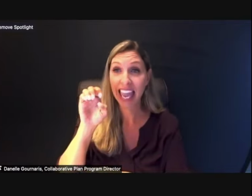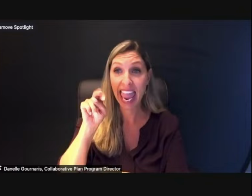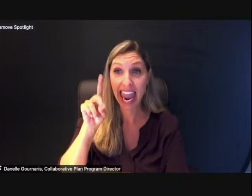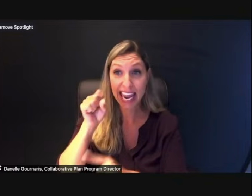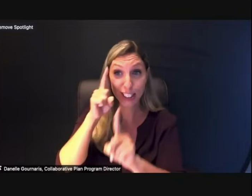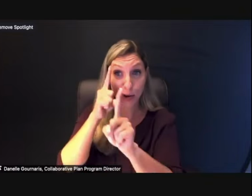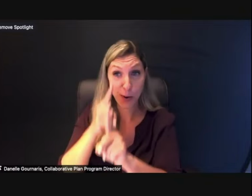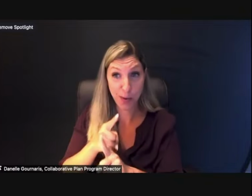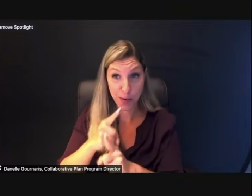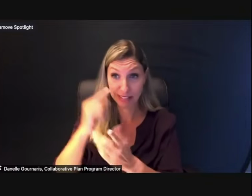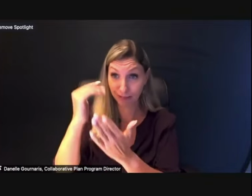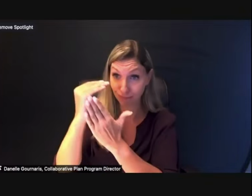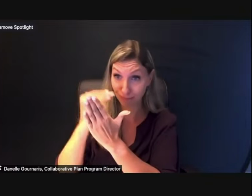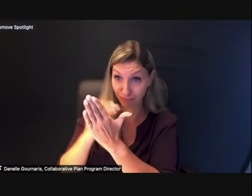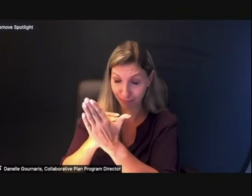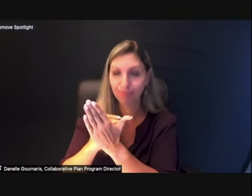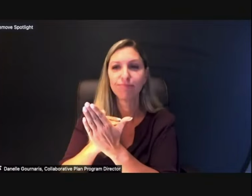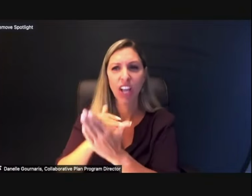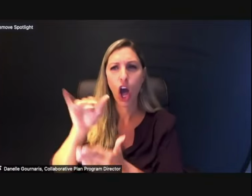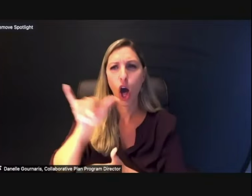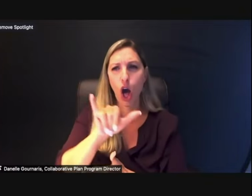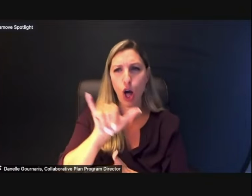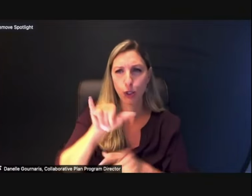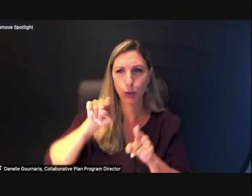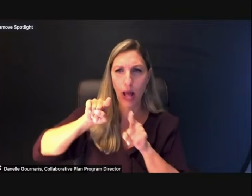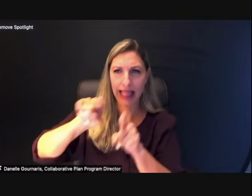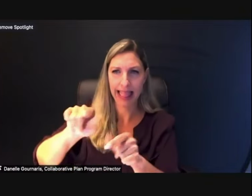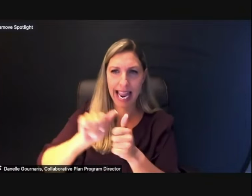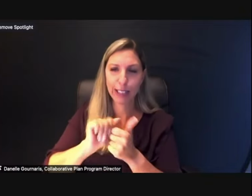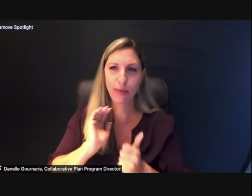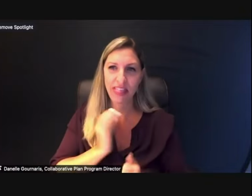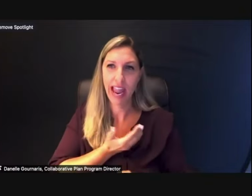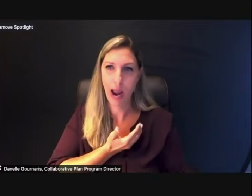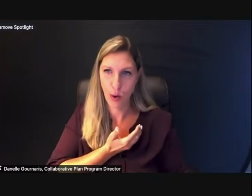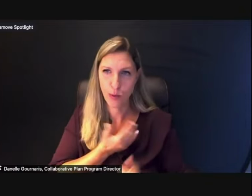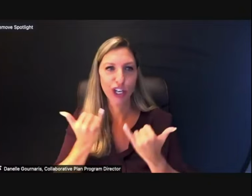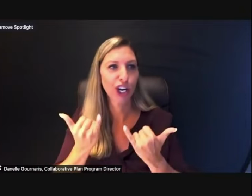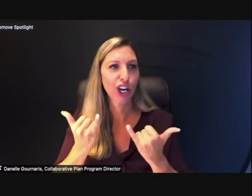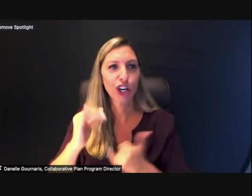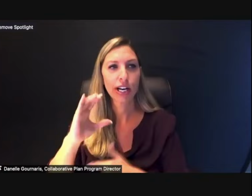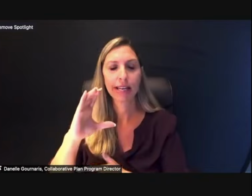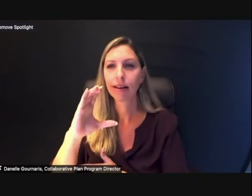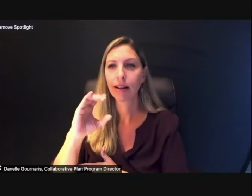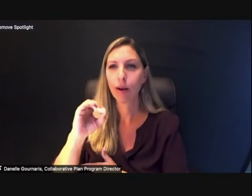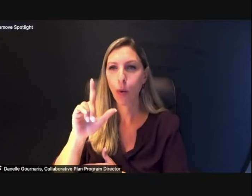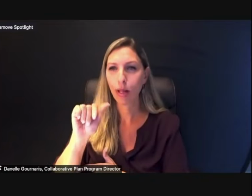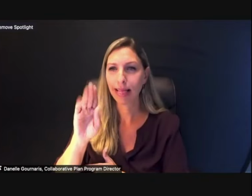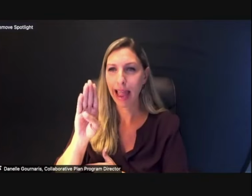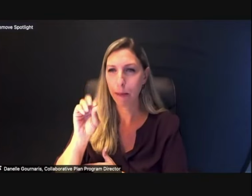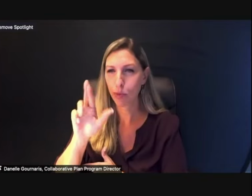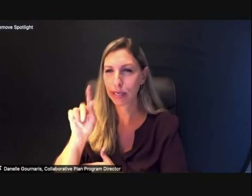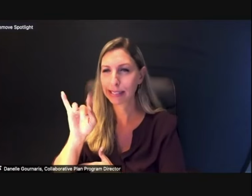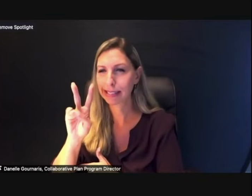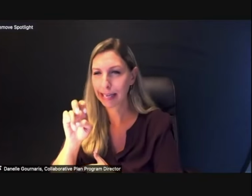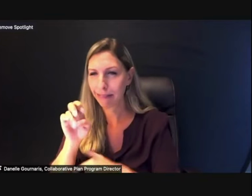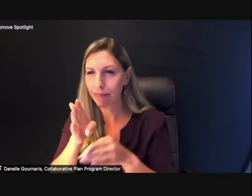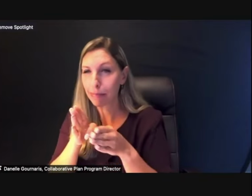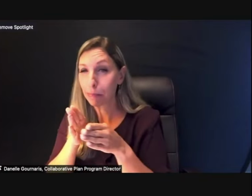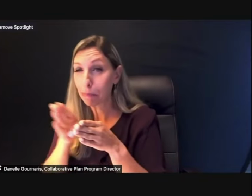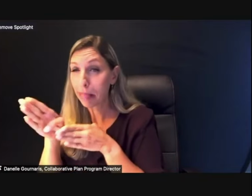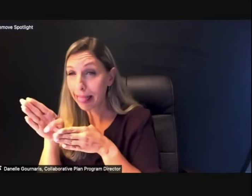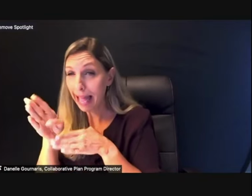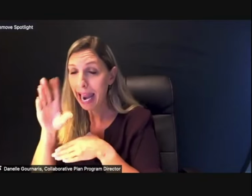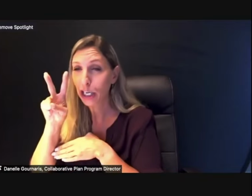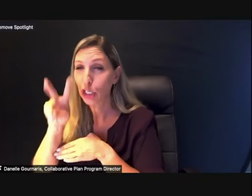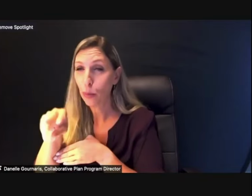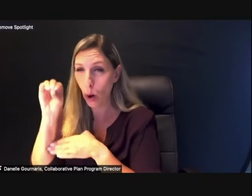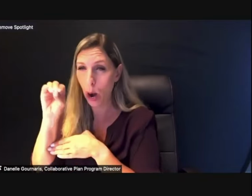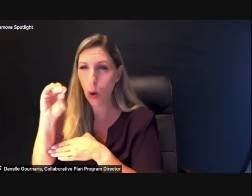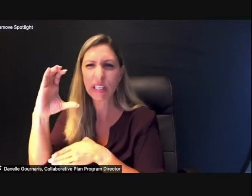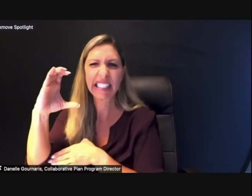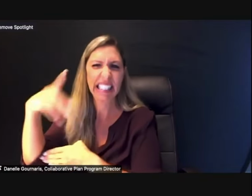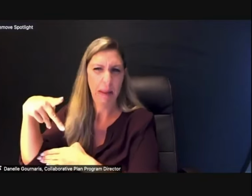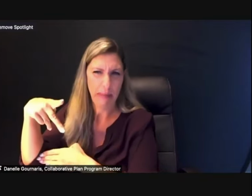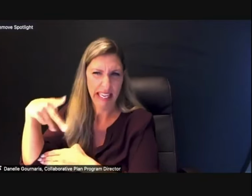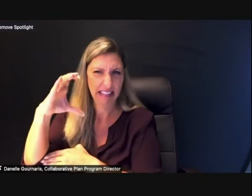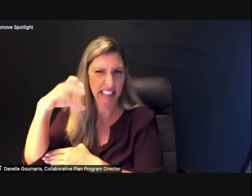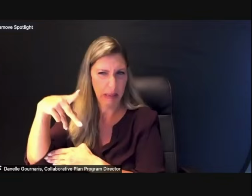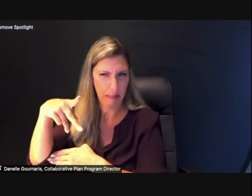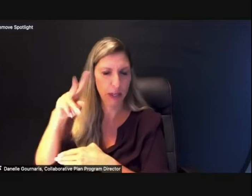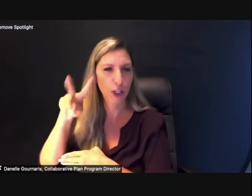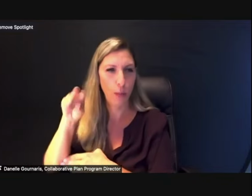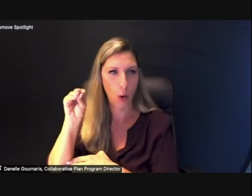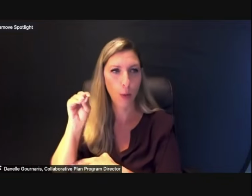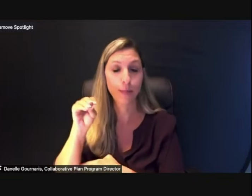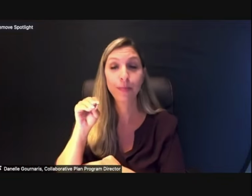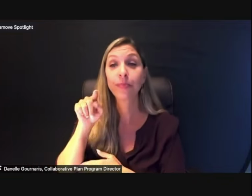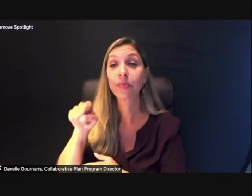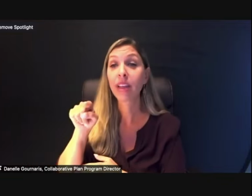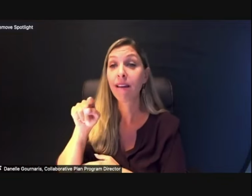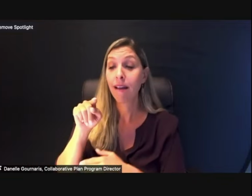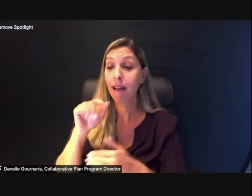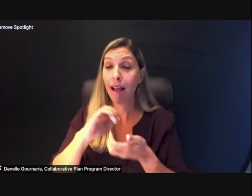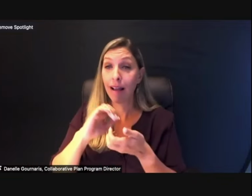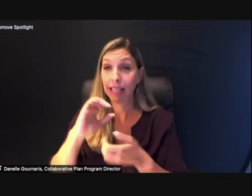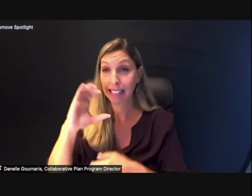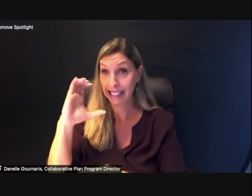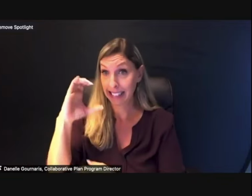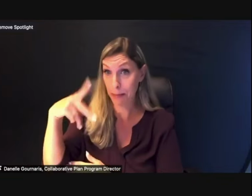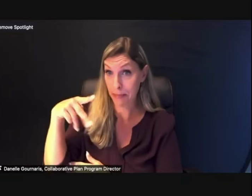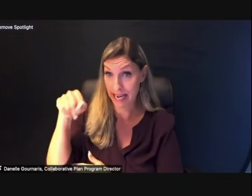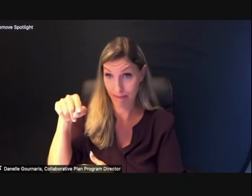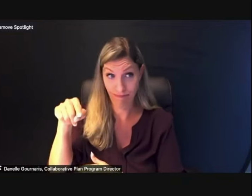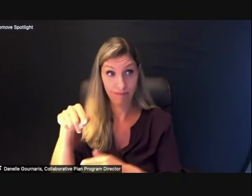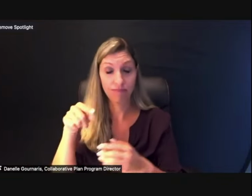The Ends goals is also linked to our Collaborative Plan 2.0 (CP). The Collaborative